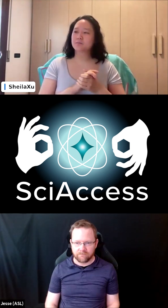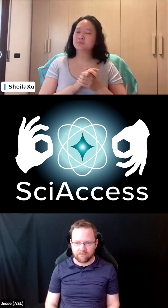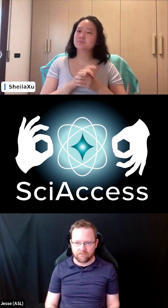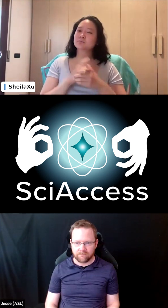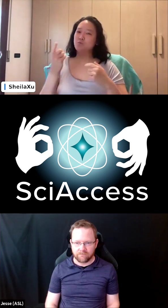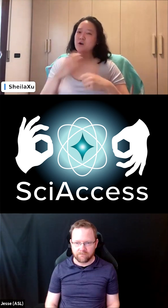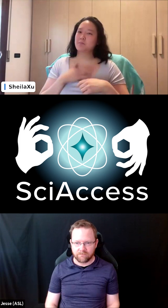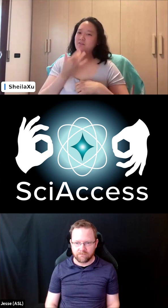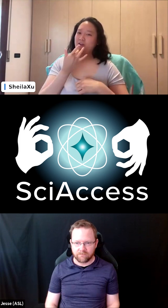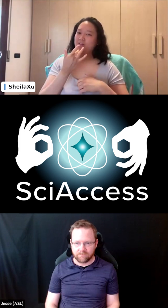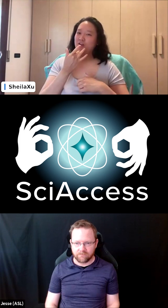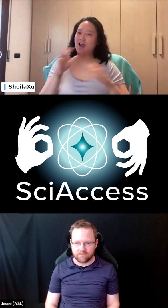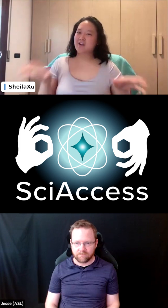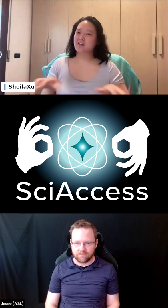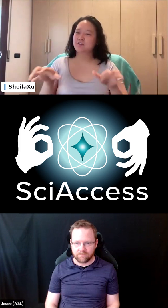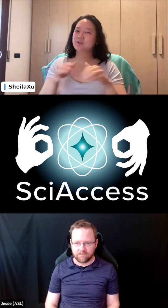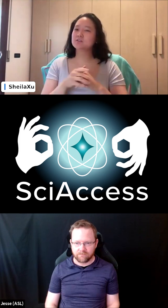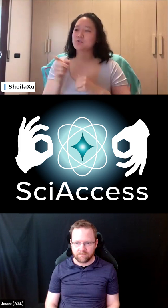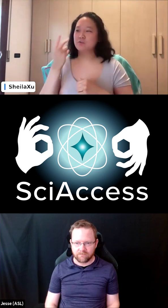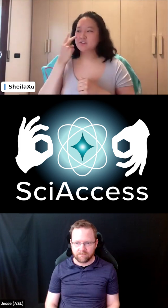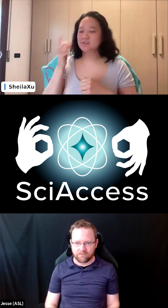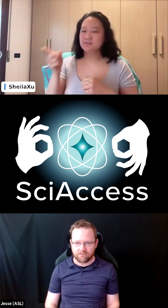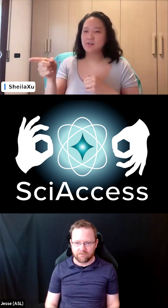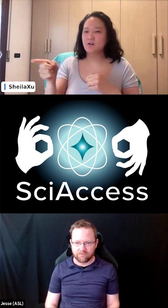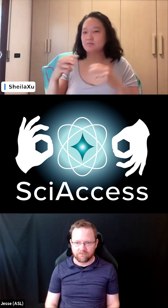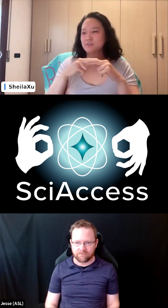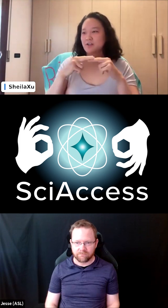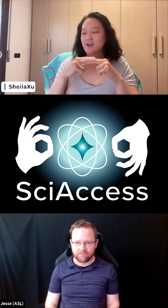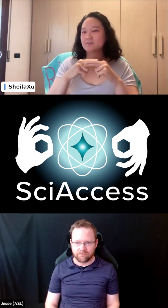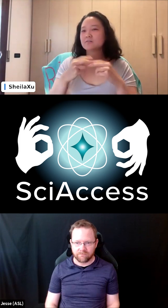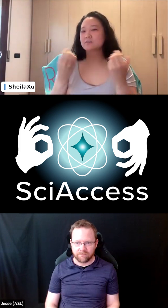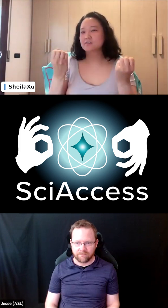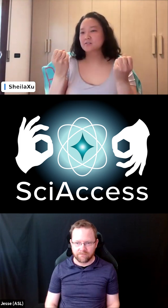another one involving our favorite activity it's a sign